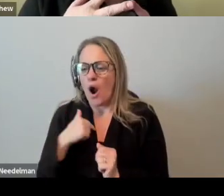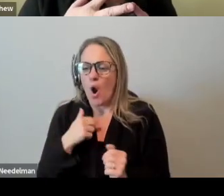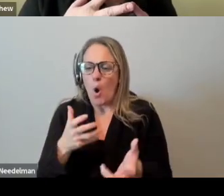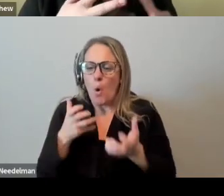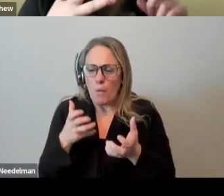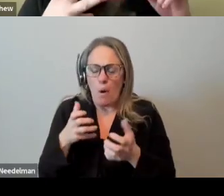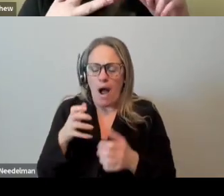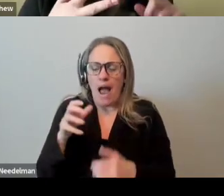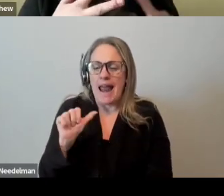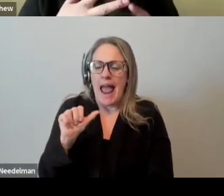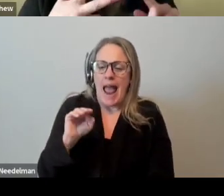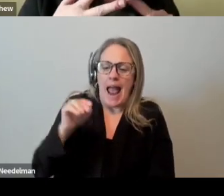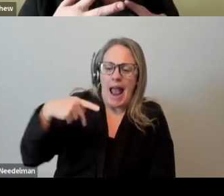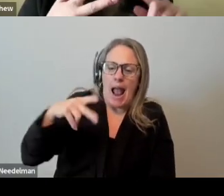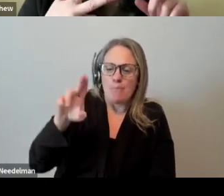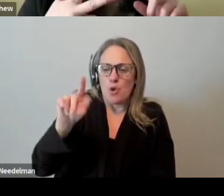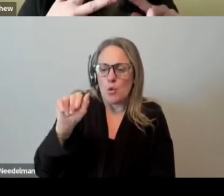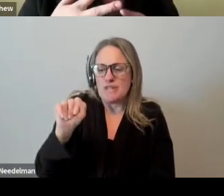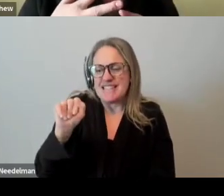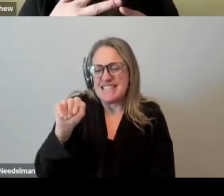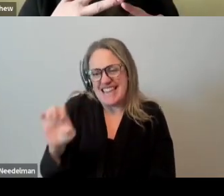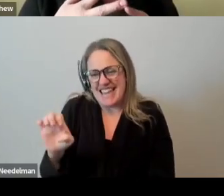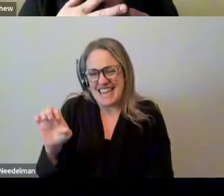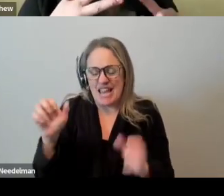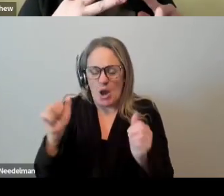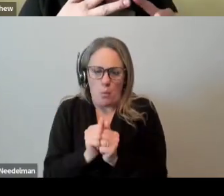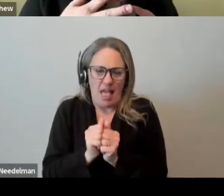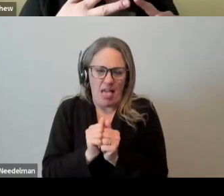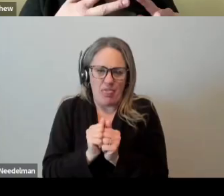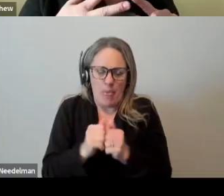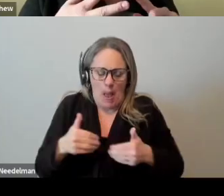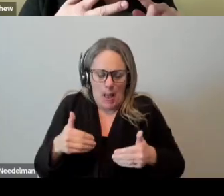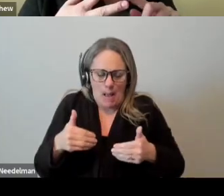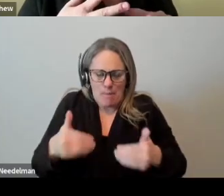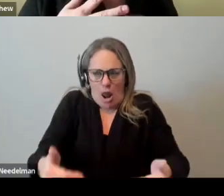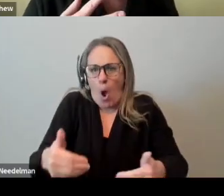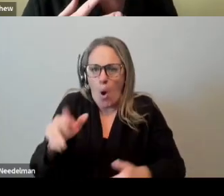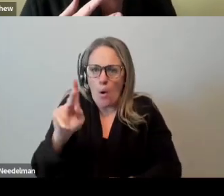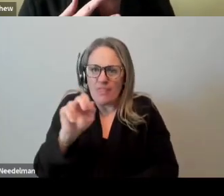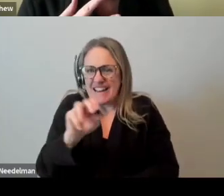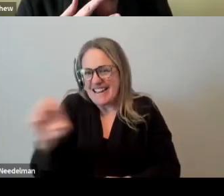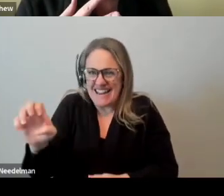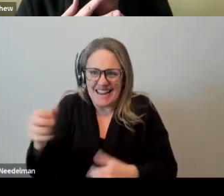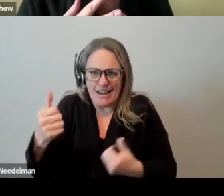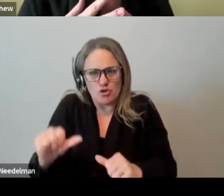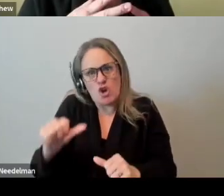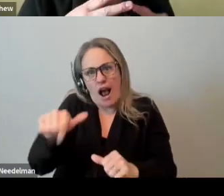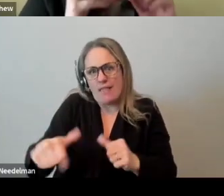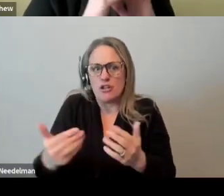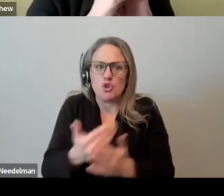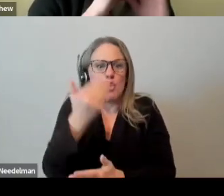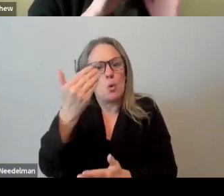amputees with more than one inch of tibia to try out these new prosthetic feet that we wanna design, right?